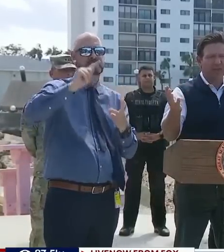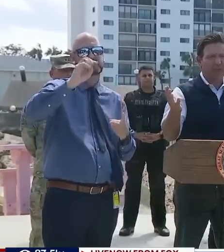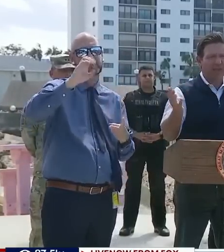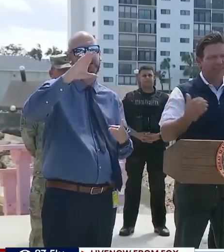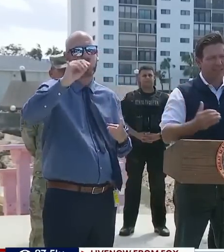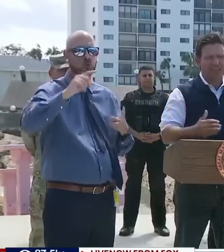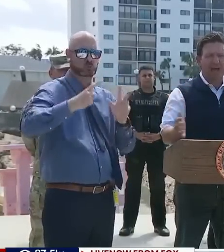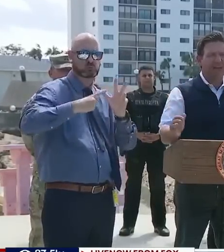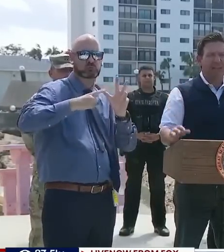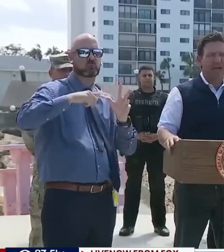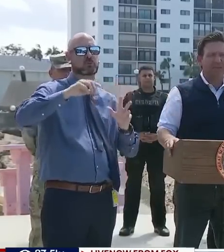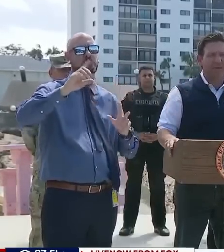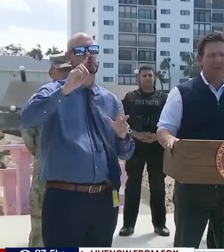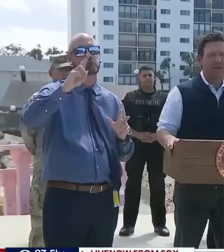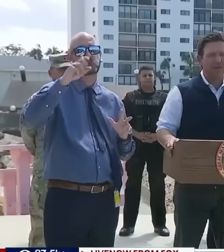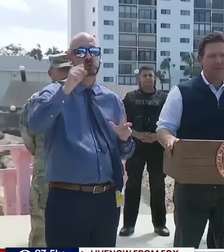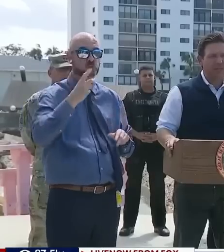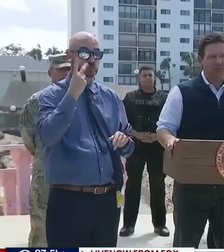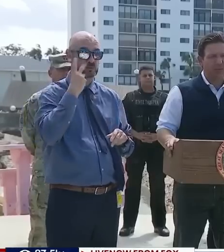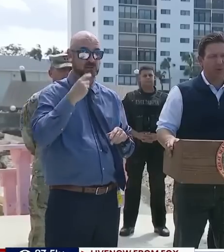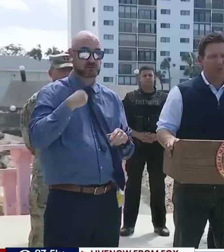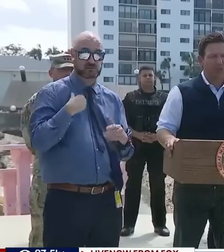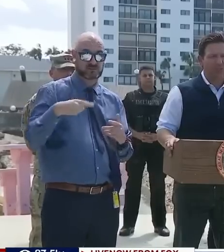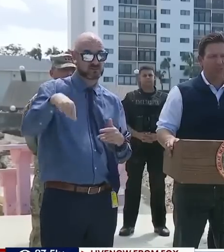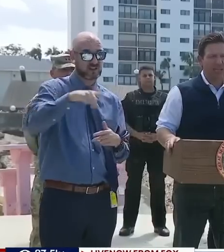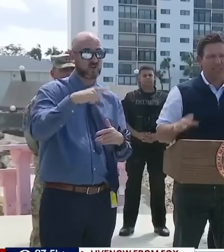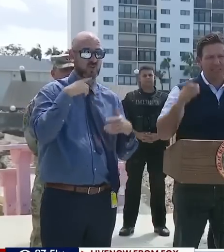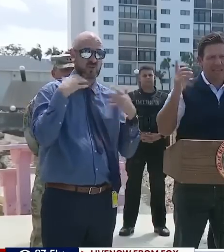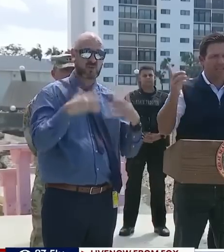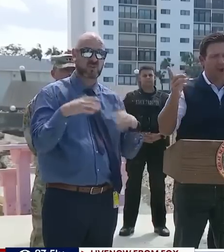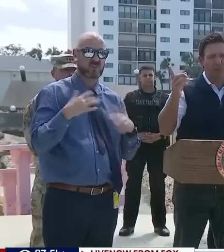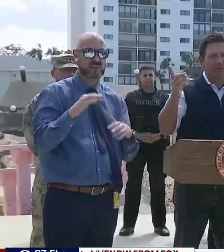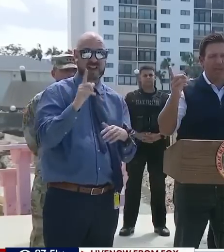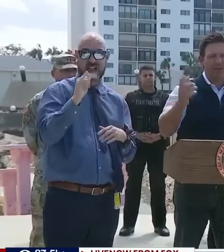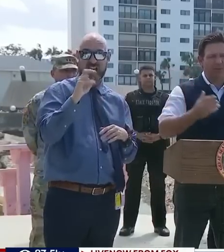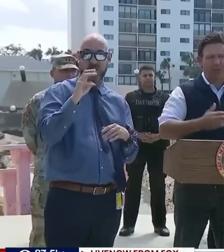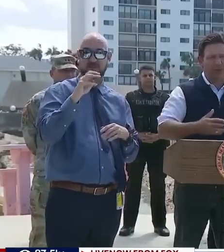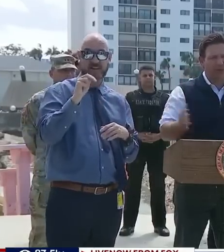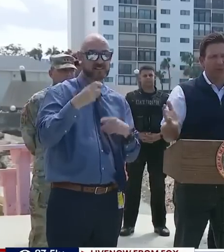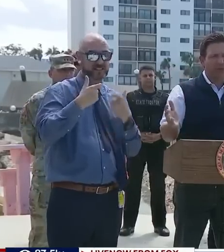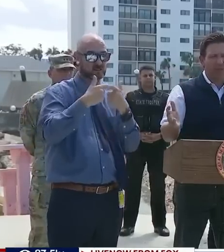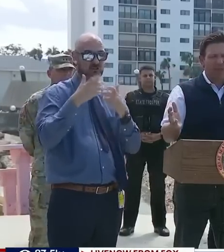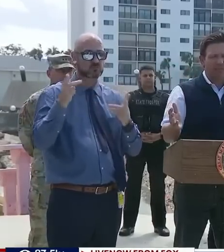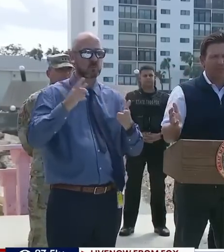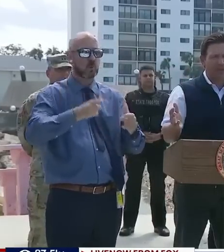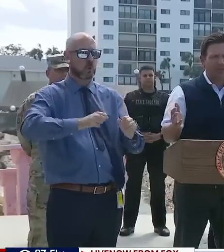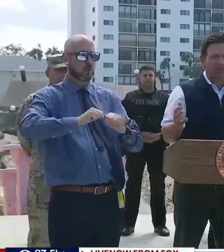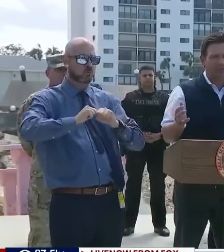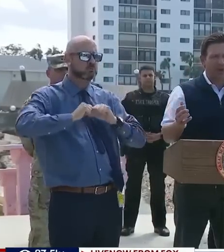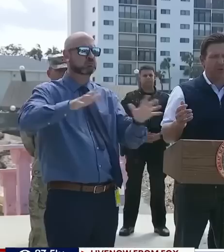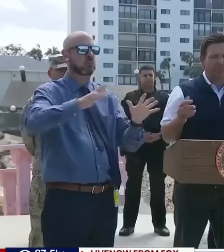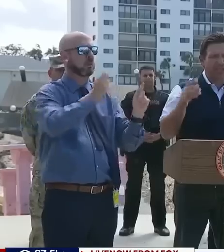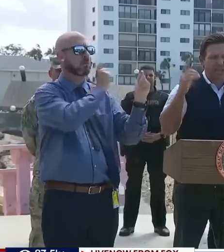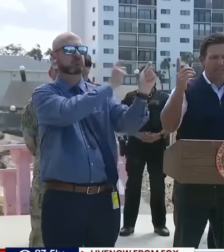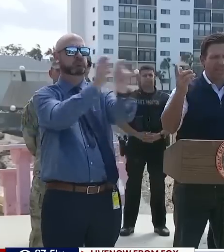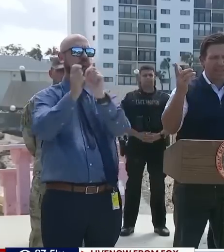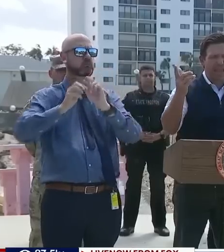ago, Uh, so we've had uh, great partners with FPL Tico and then Duke and I think you saw, Duke had amassed a lot of linemen.